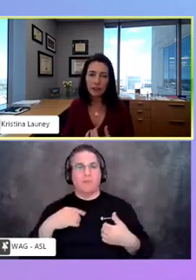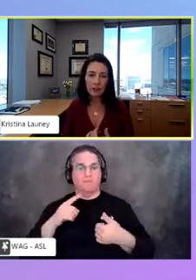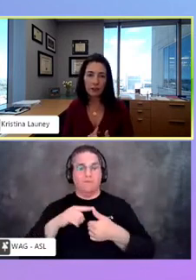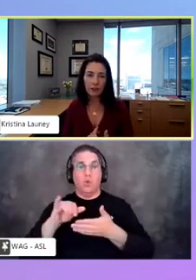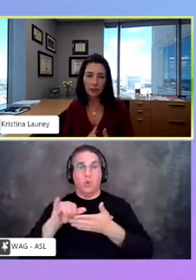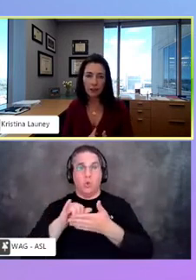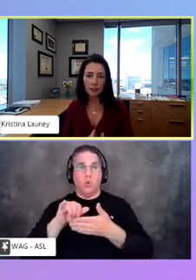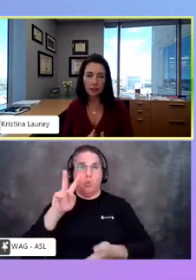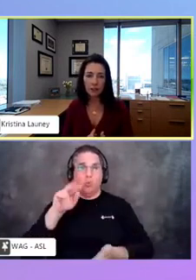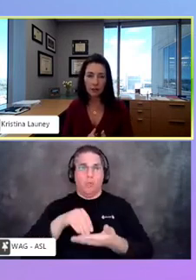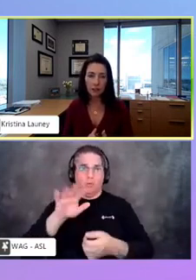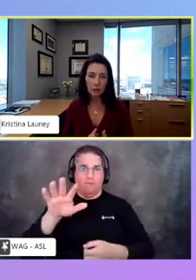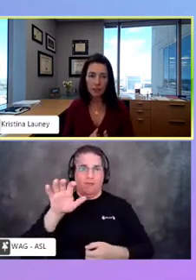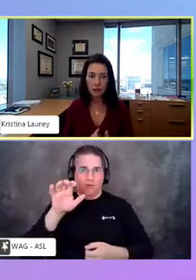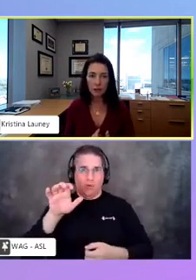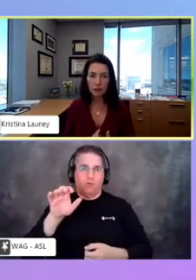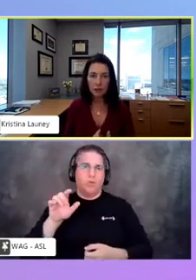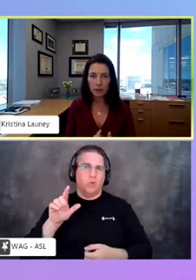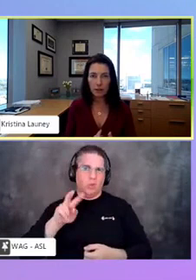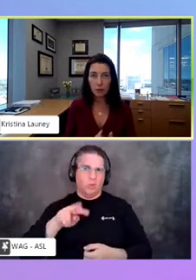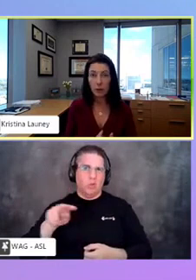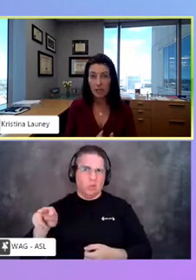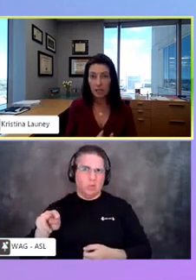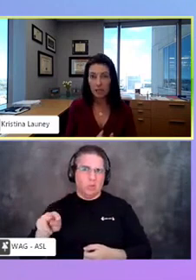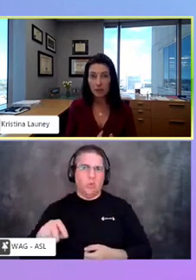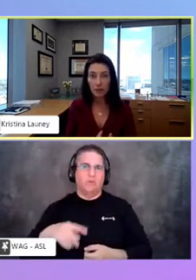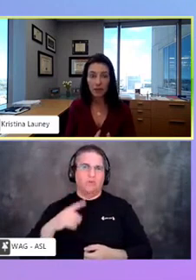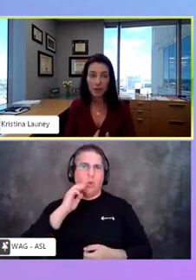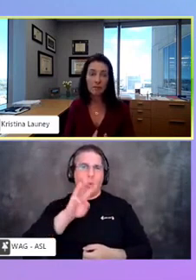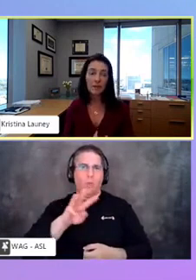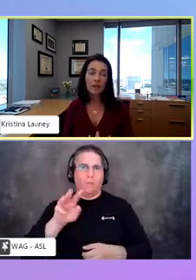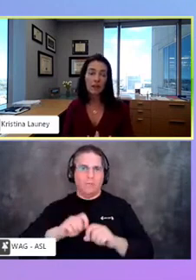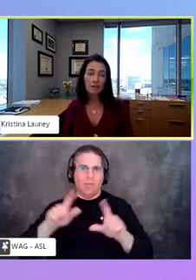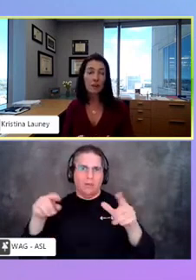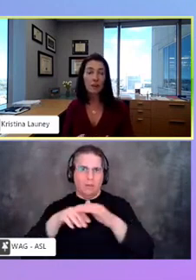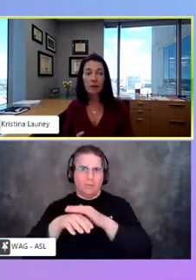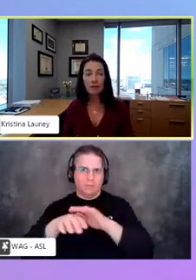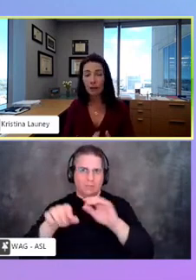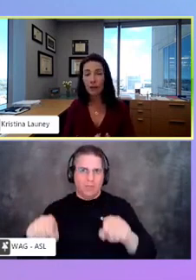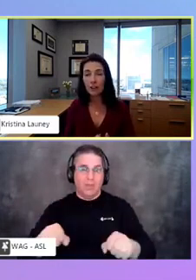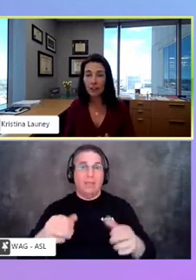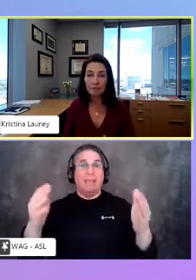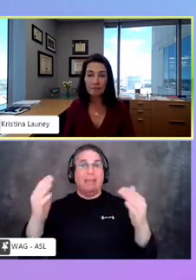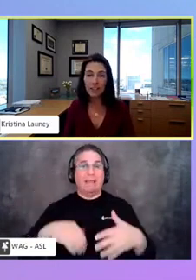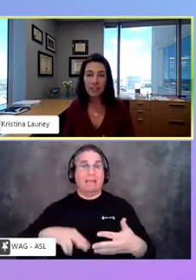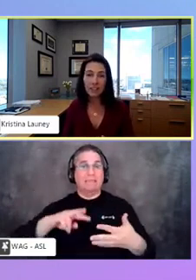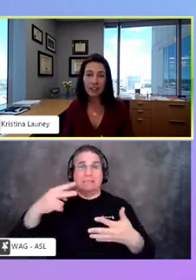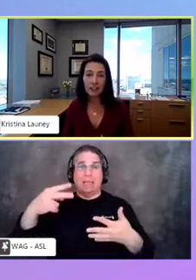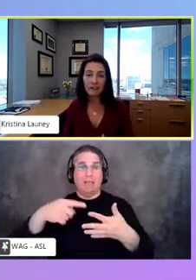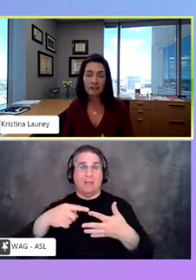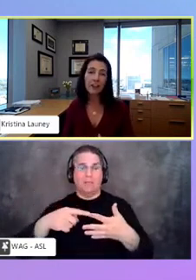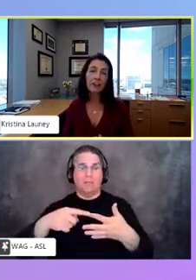new here. as you can read on this slide, we have new York with